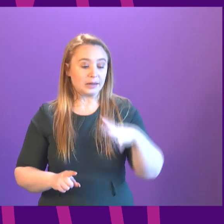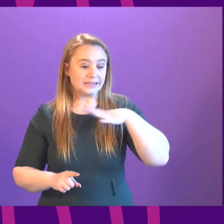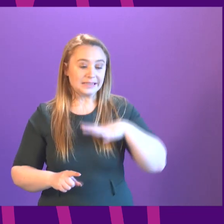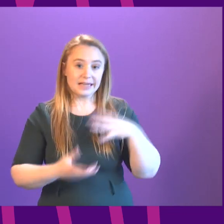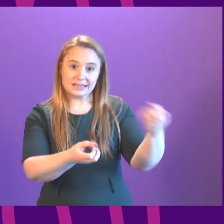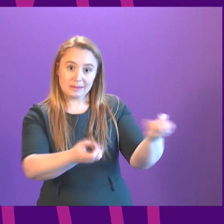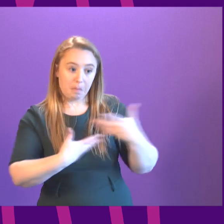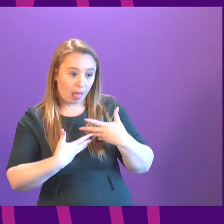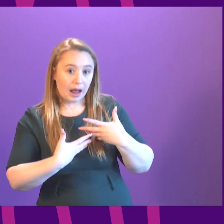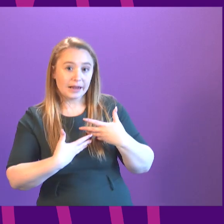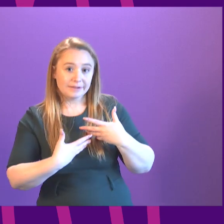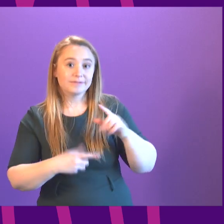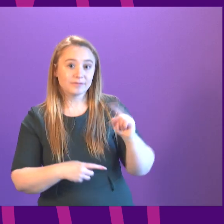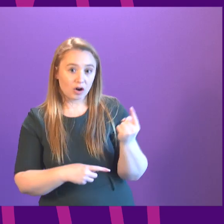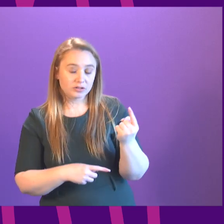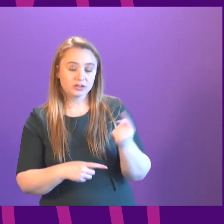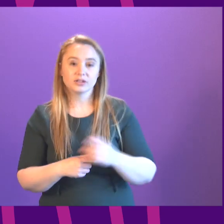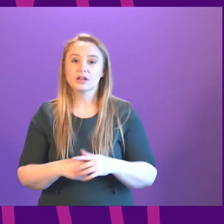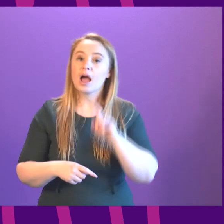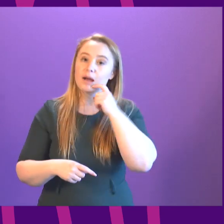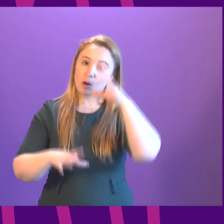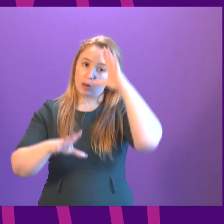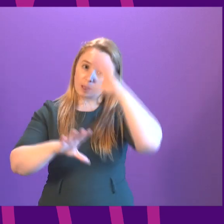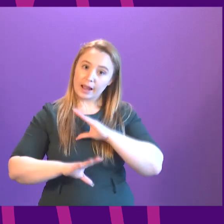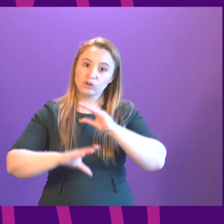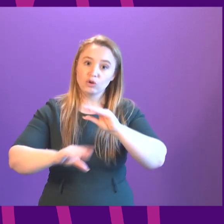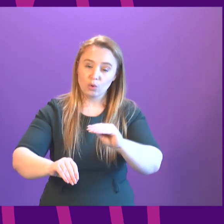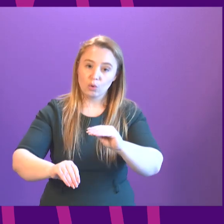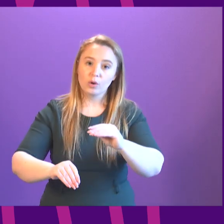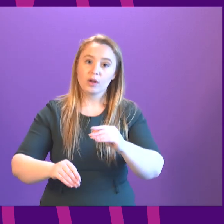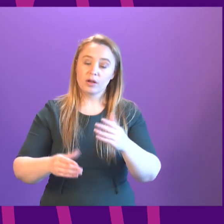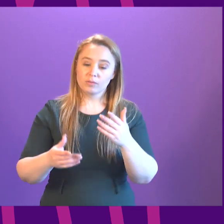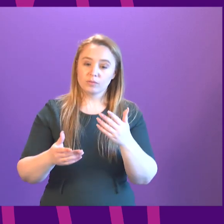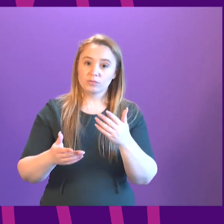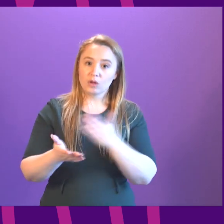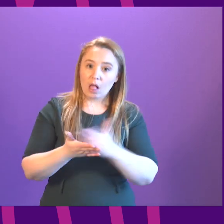We will keep Parliament updated as we get greater certainty and clarity around that